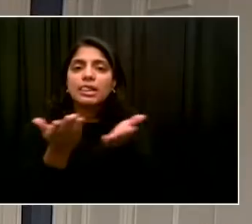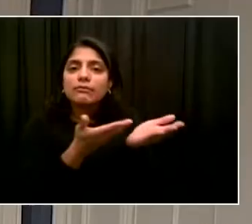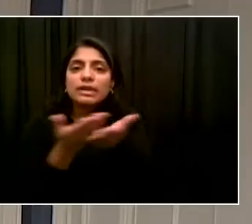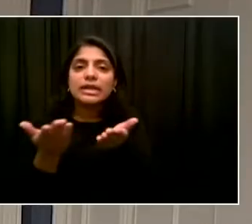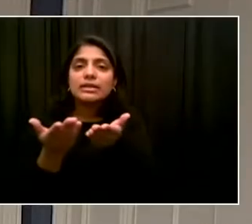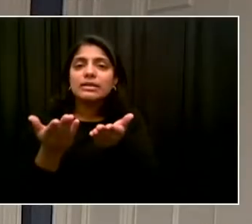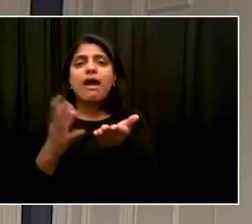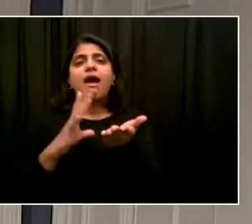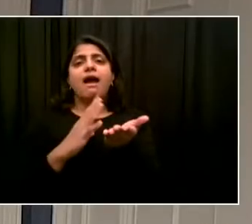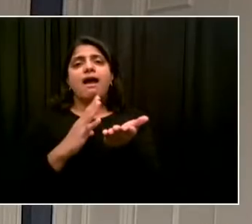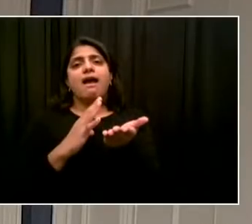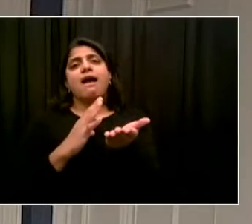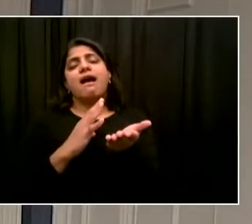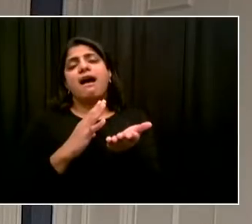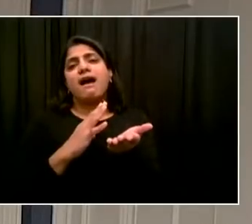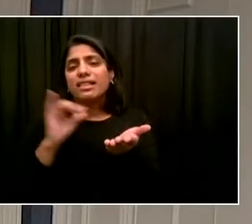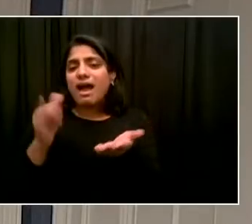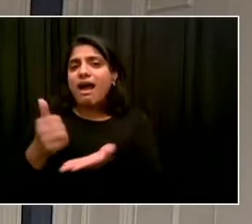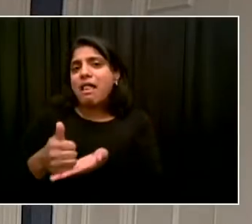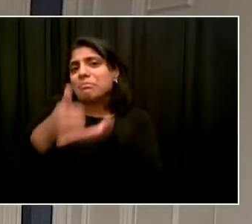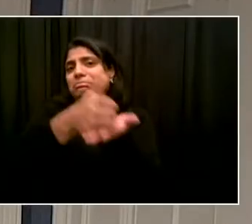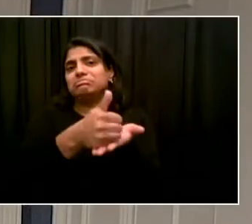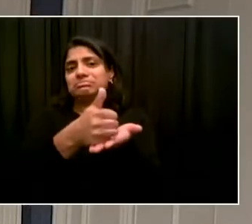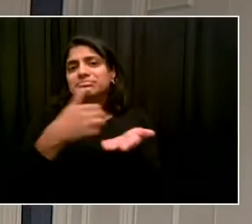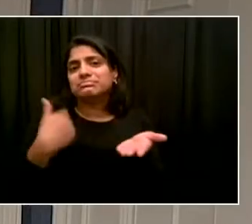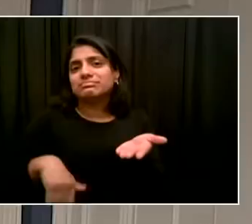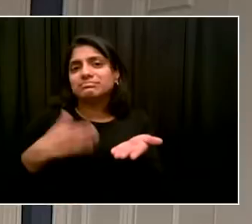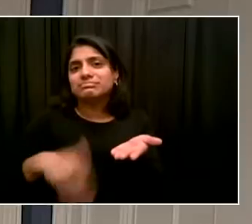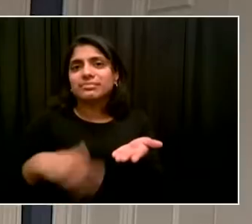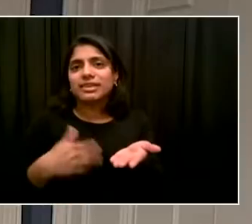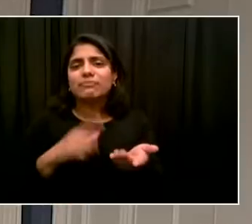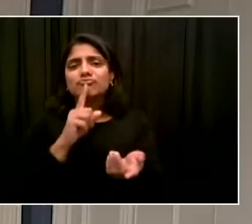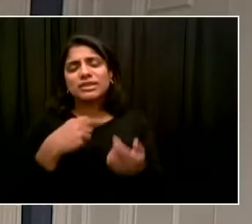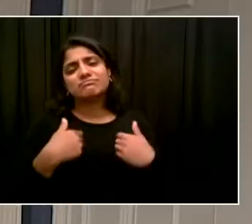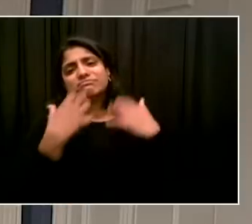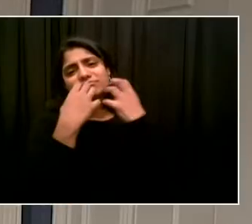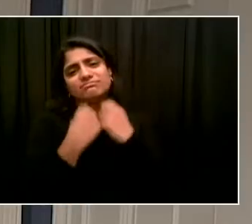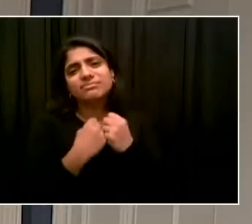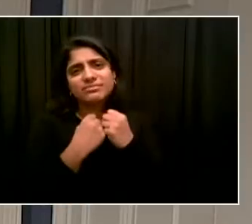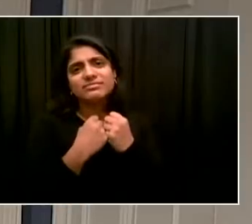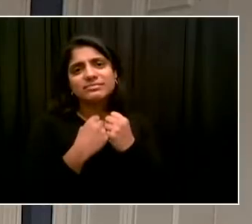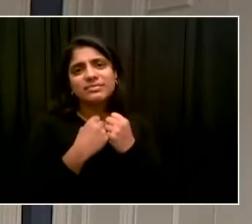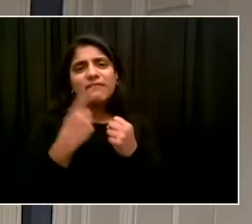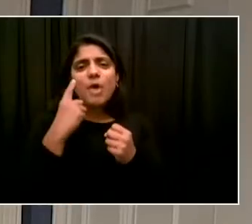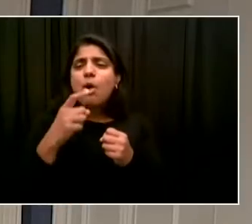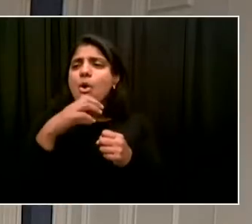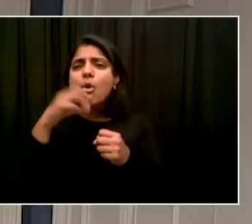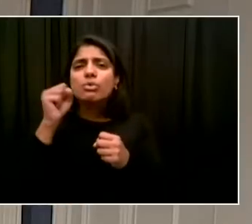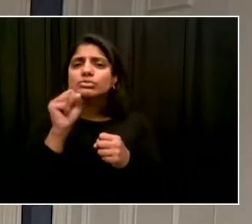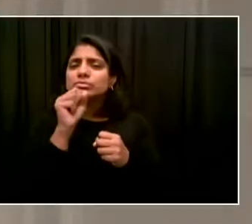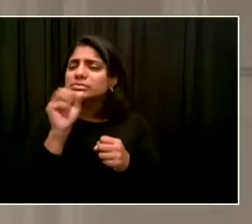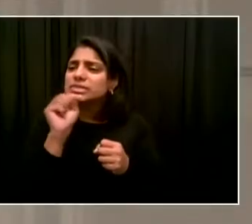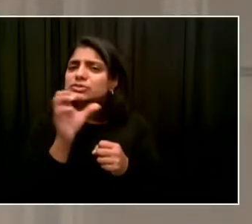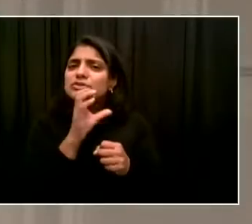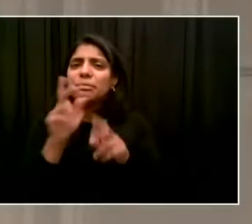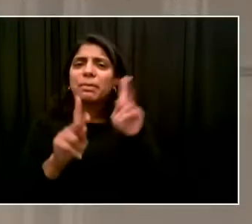OPPORTUNITY TO THANK YOU I HAVE TO TLKA BOAUT THE